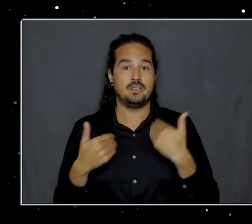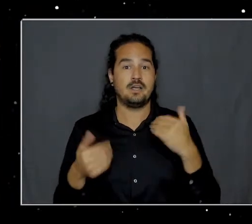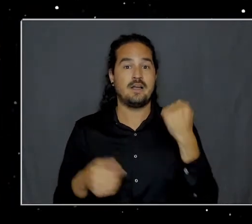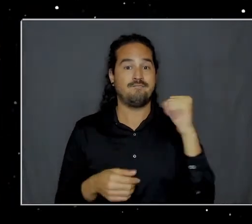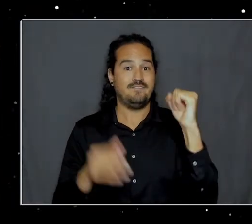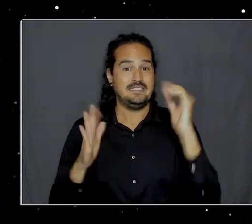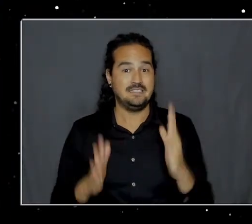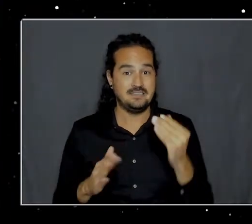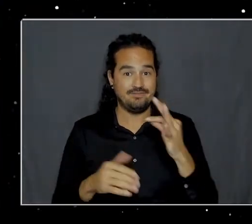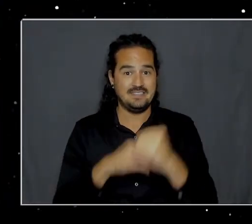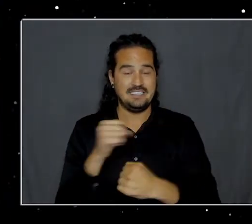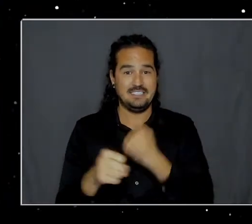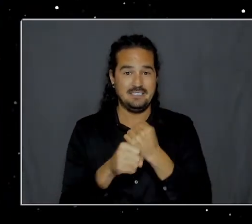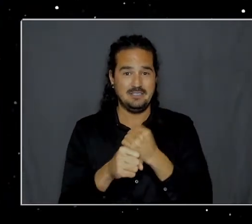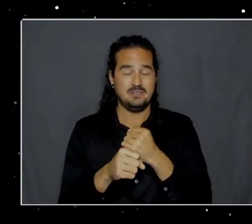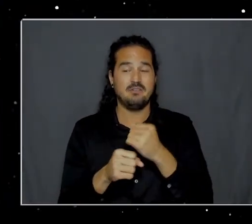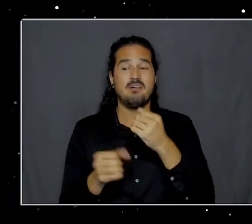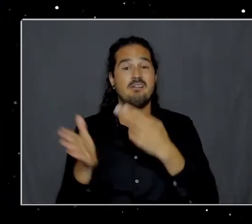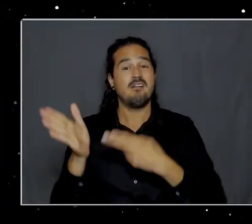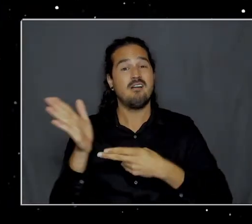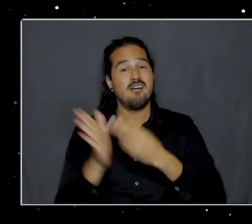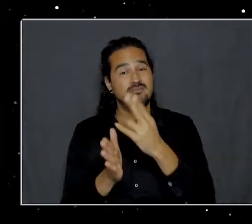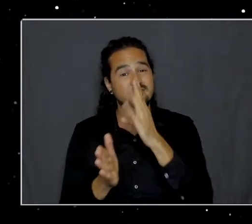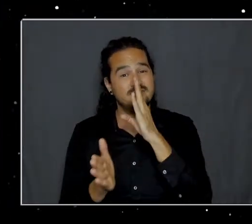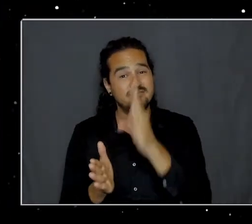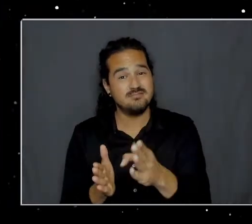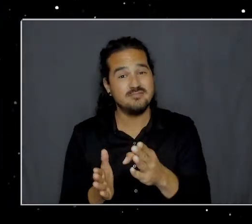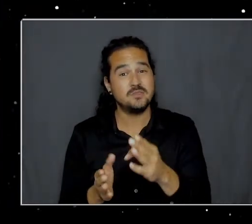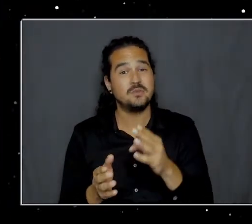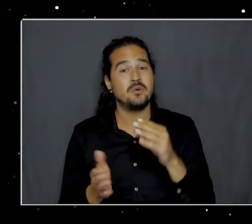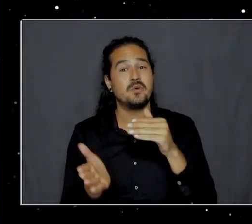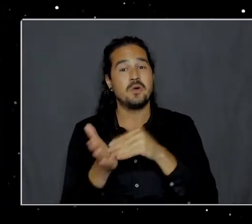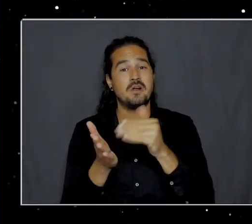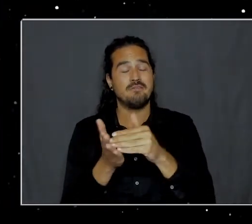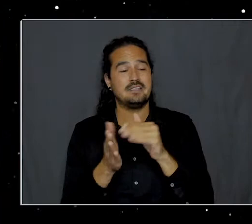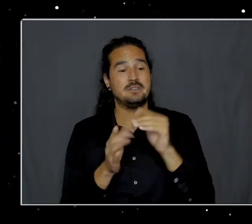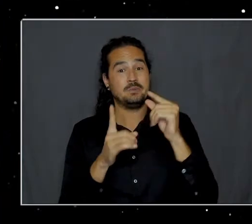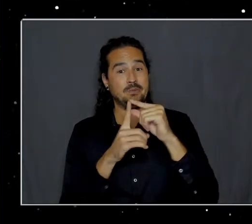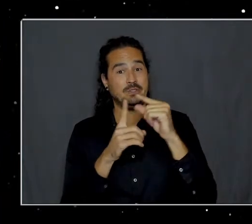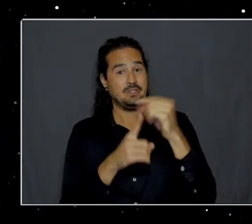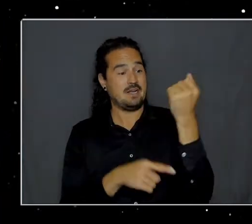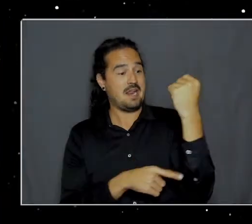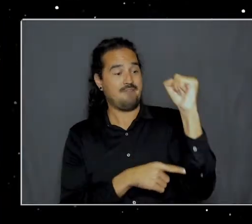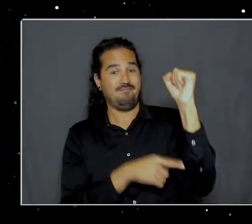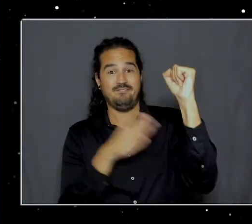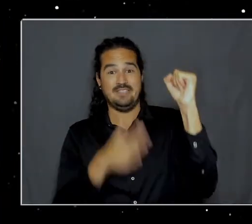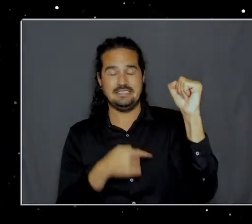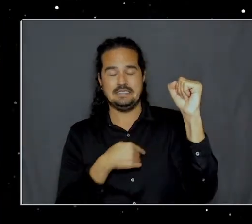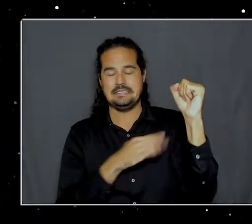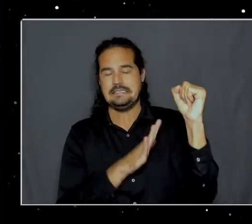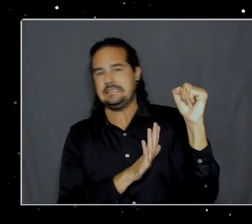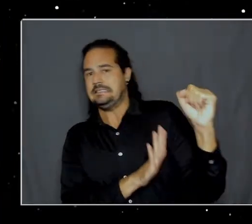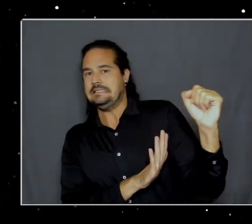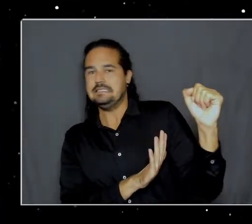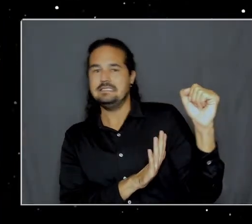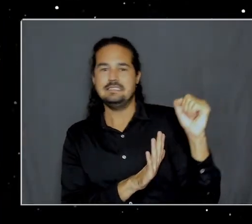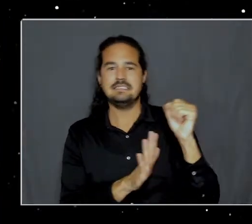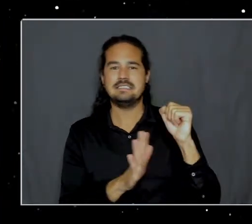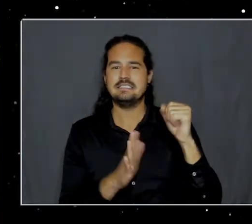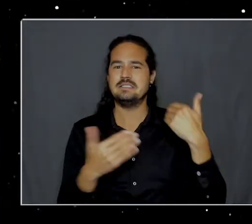THE YEAR. TO BE COMPLETELY CANDID, I OFTEN SHY AWAY FROM THIS TERM